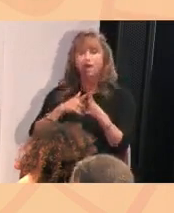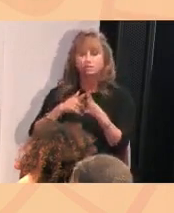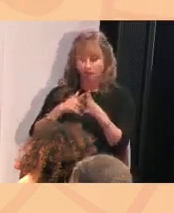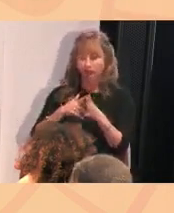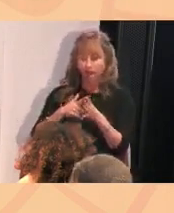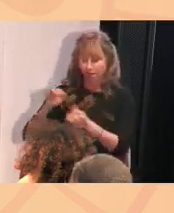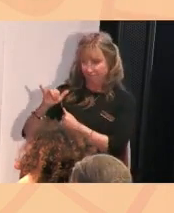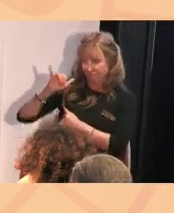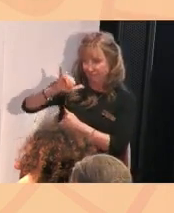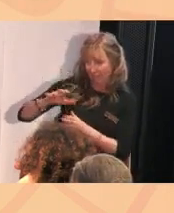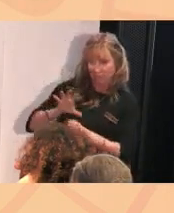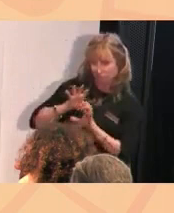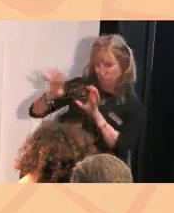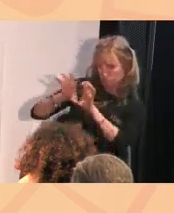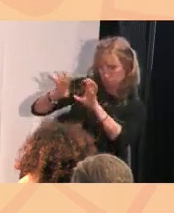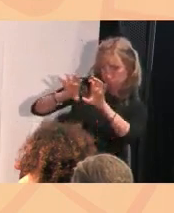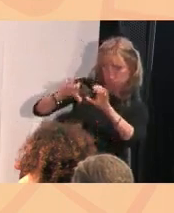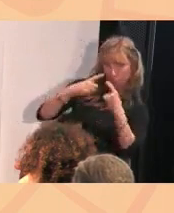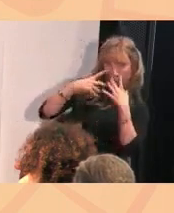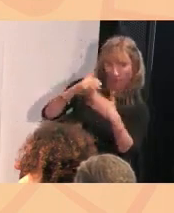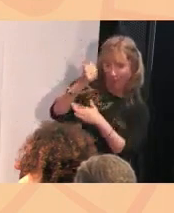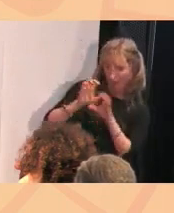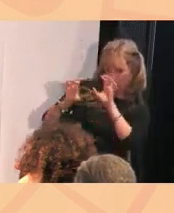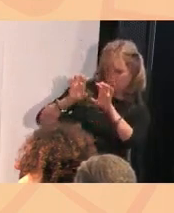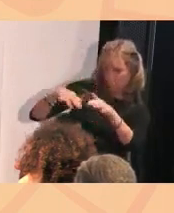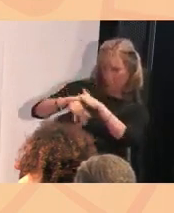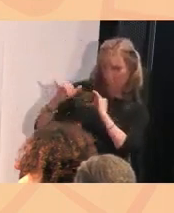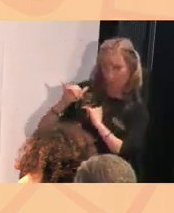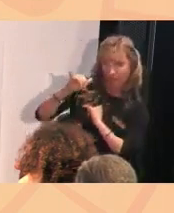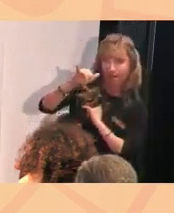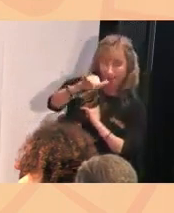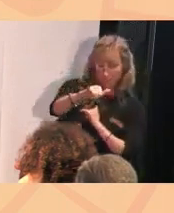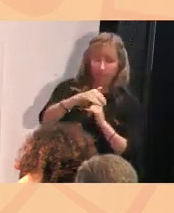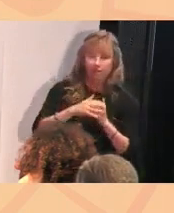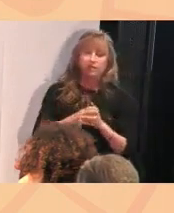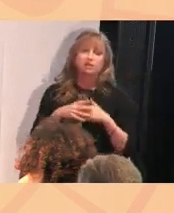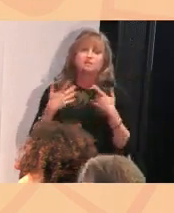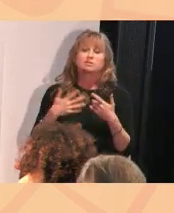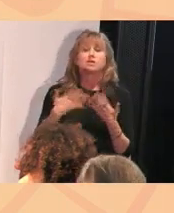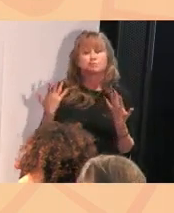And they also got Lufthansa to fund the freight